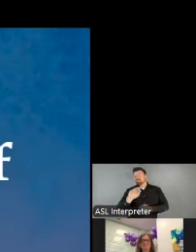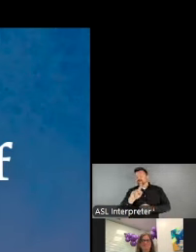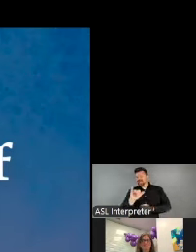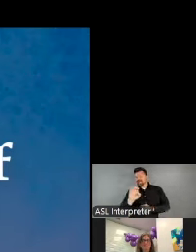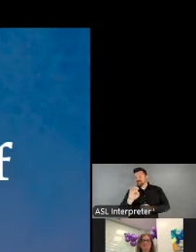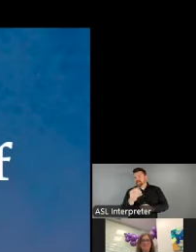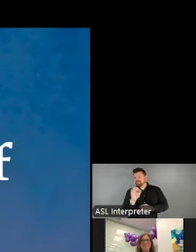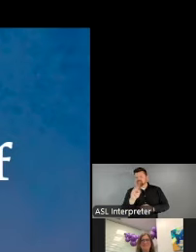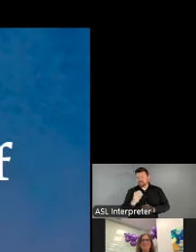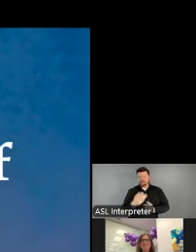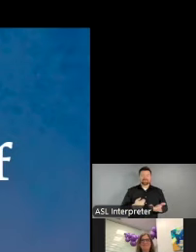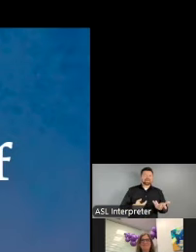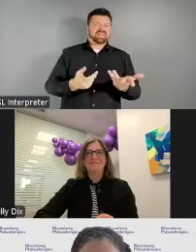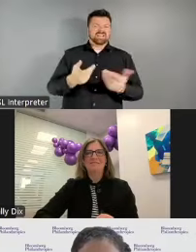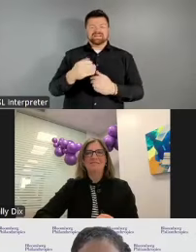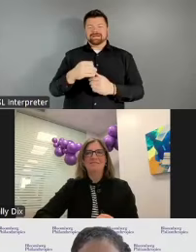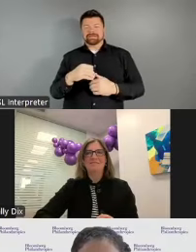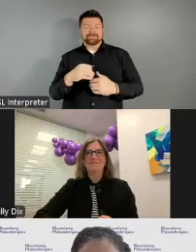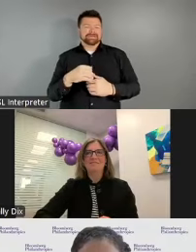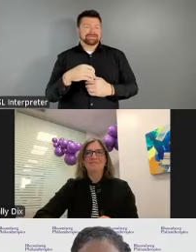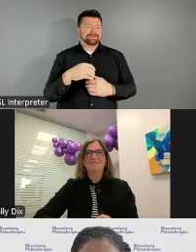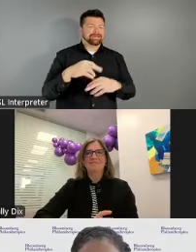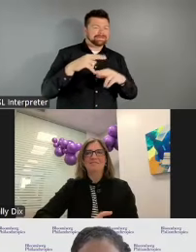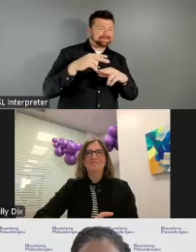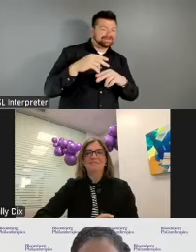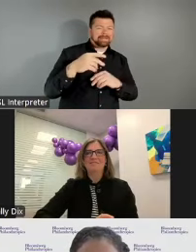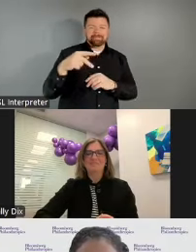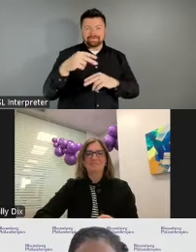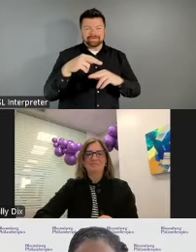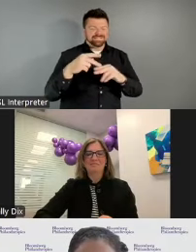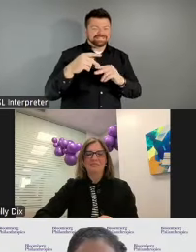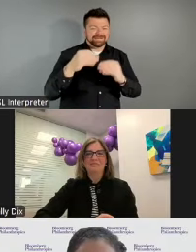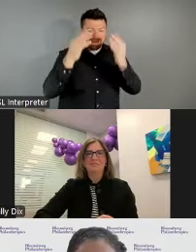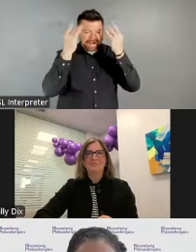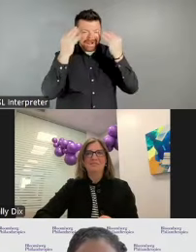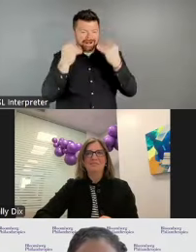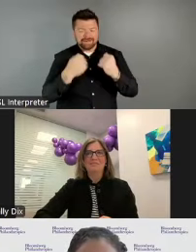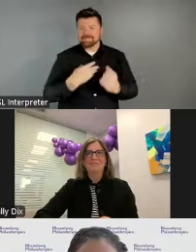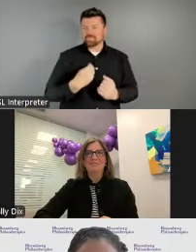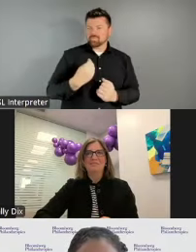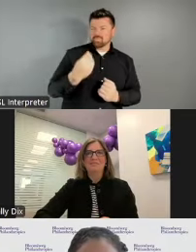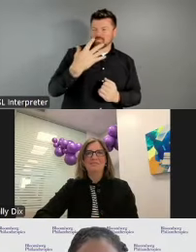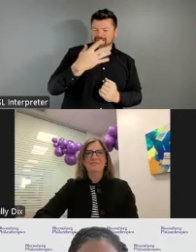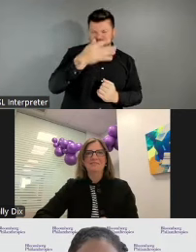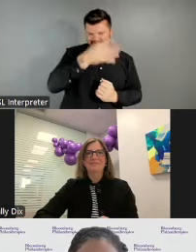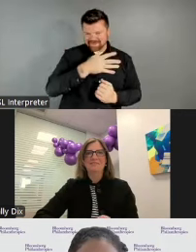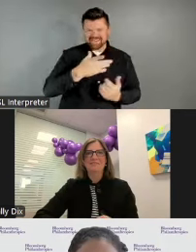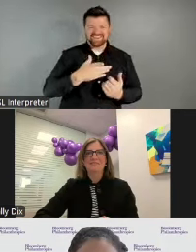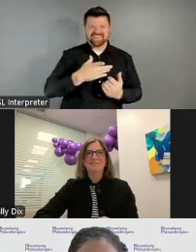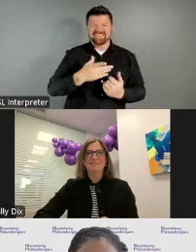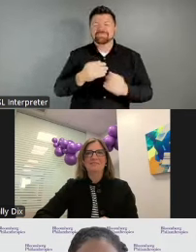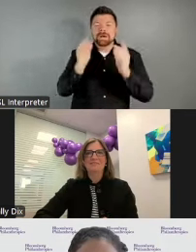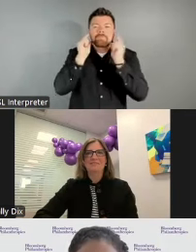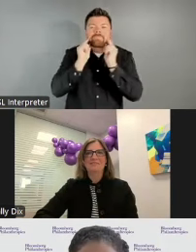middle-aged white male with increasingly salt in my peppered hair and beard. I have glasses and a